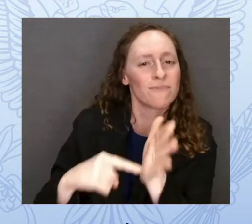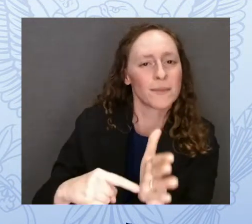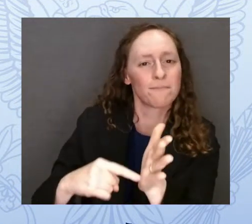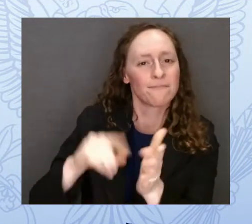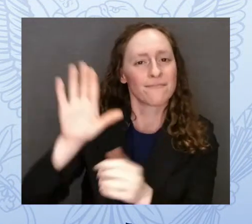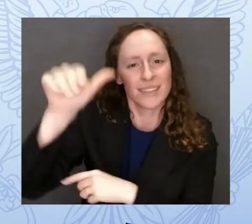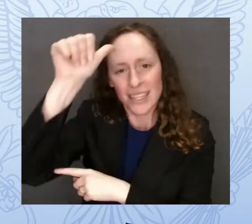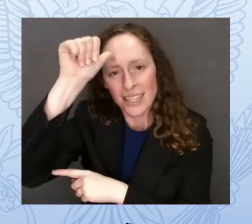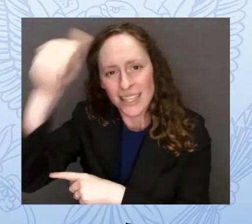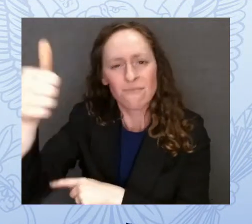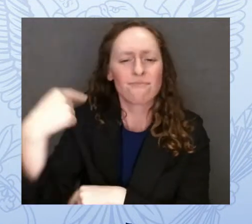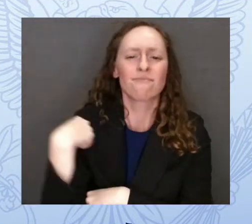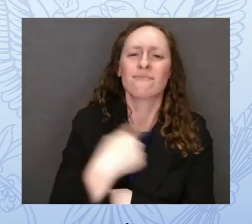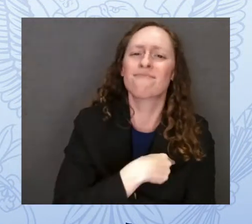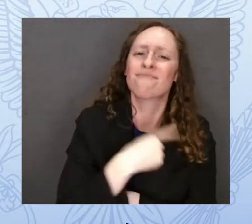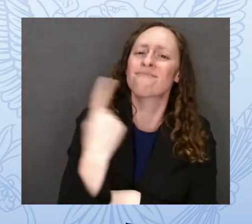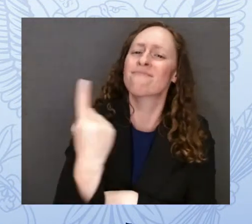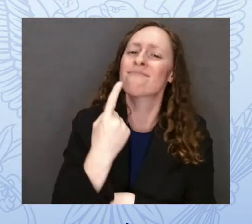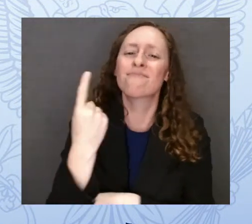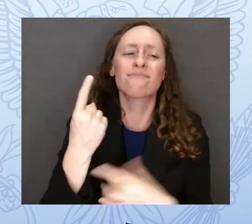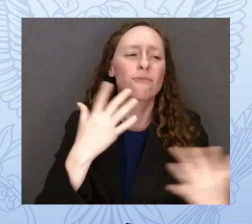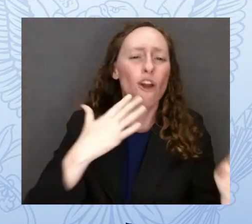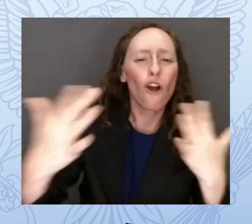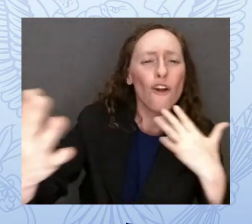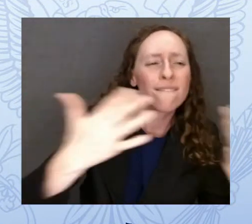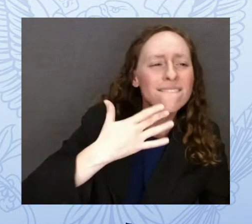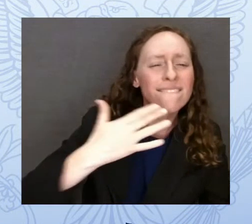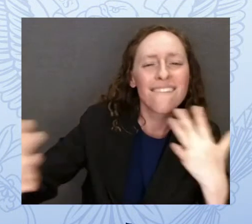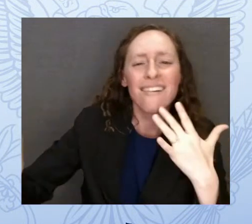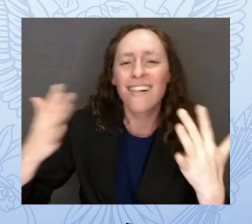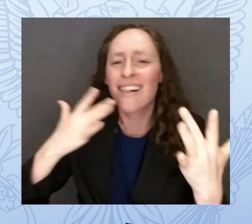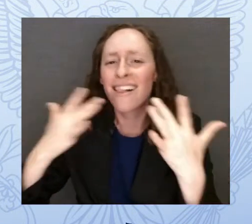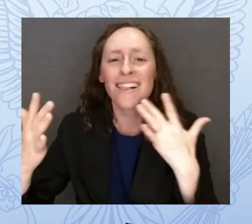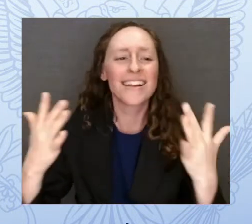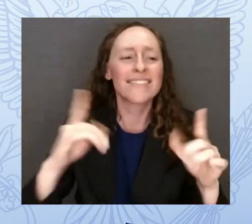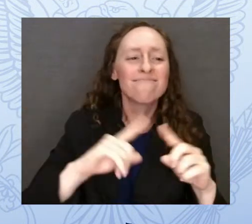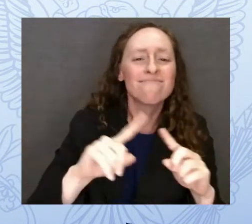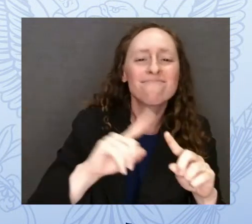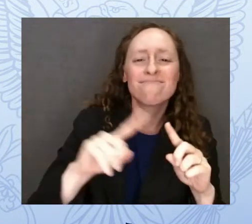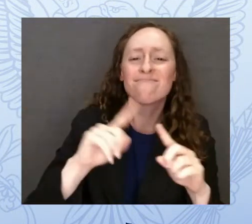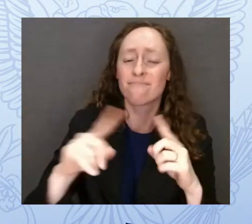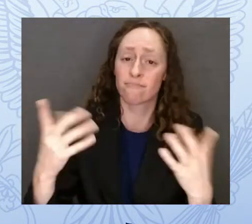you will see more images of lotuses. Their design, inspired by the Mandala illustrations